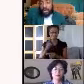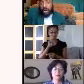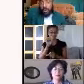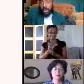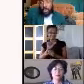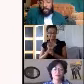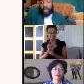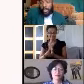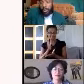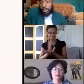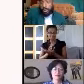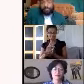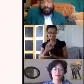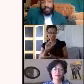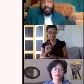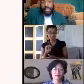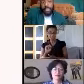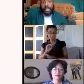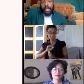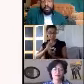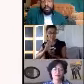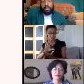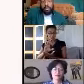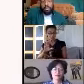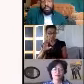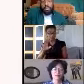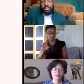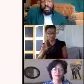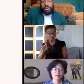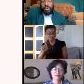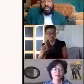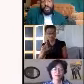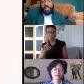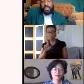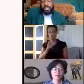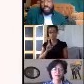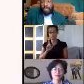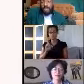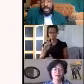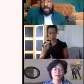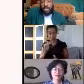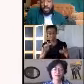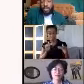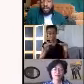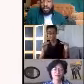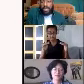then, are we being equitable? So, this just comes back to the only diversity